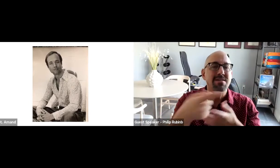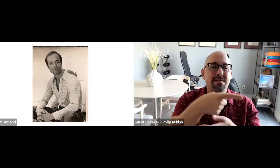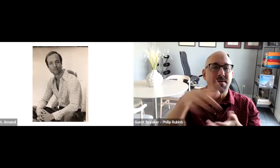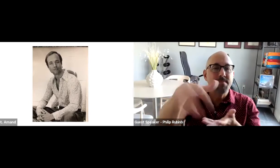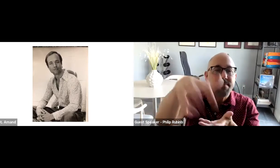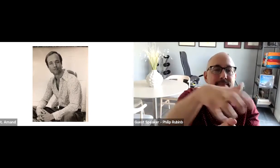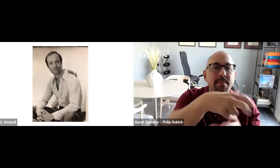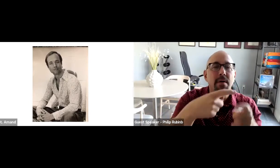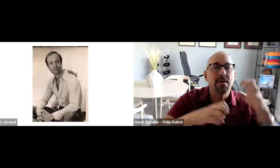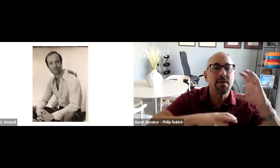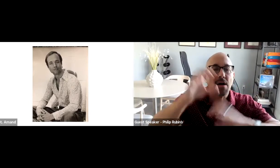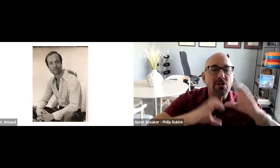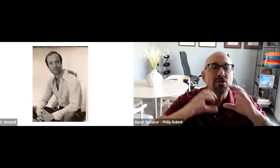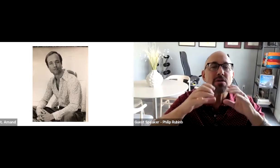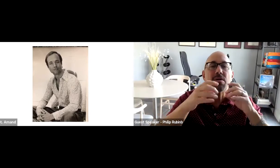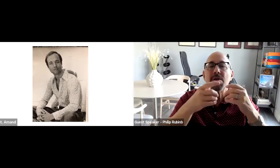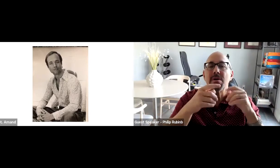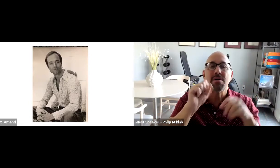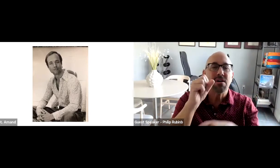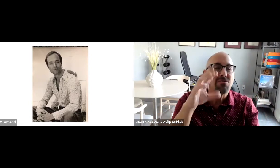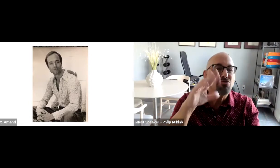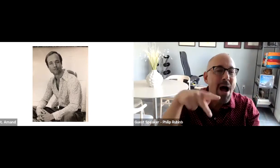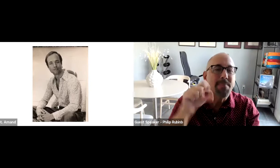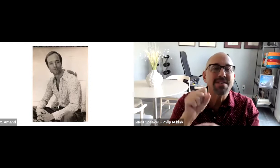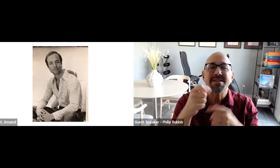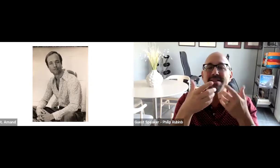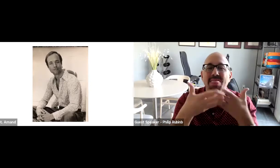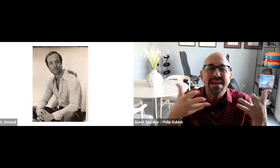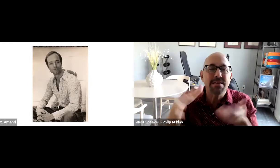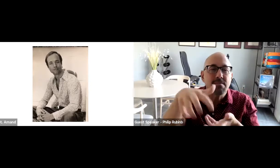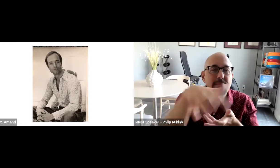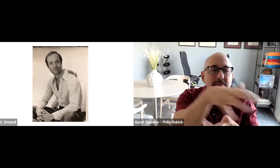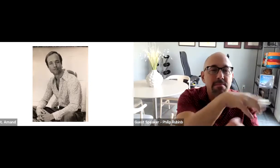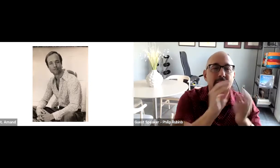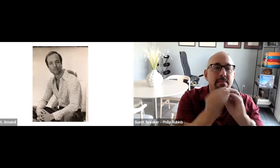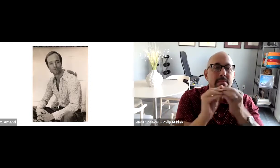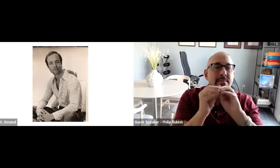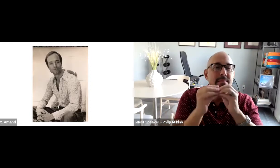He didn't believe in wasting a thing. He would gather everything, from construction sites